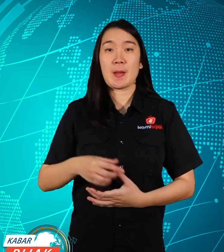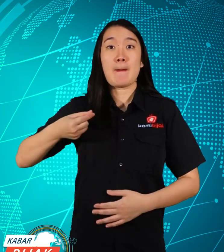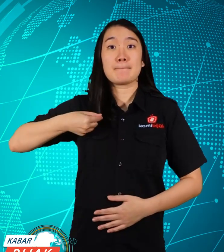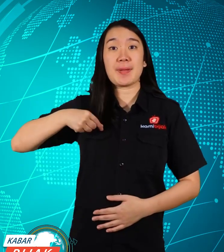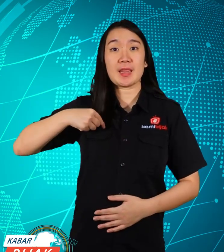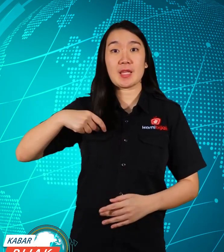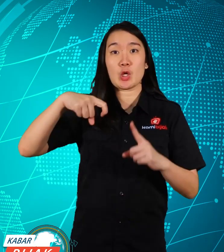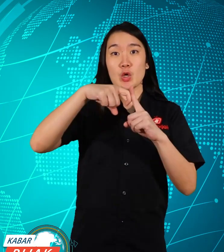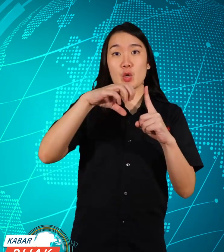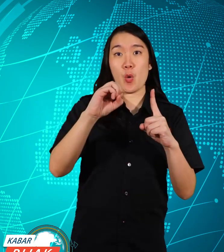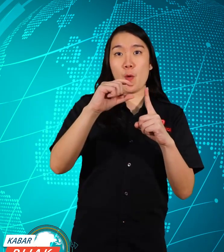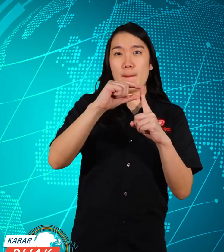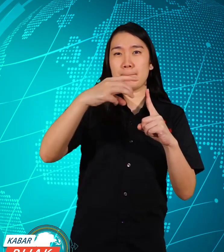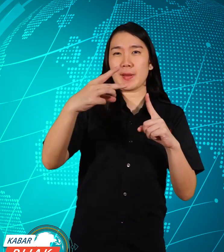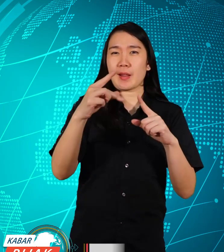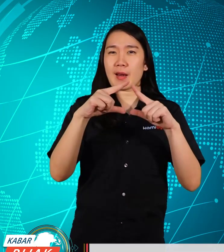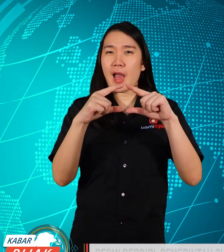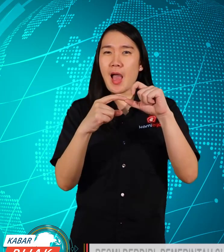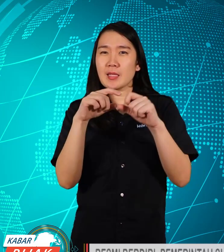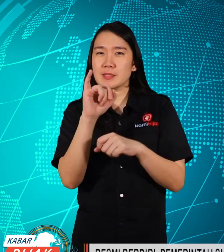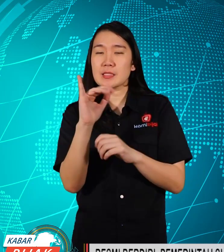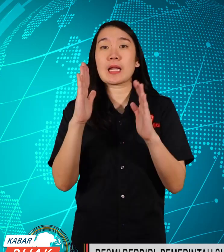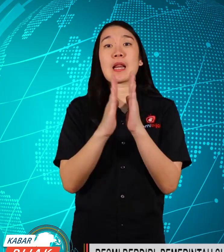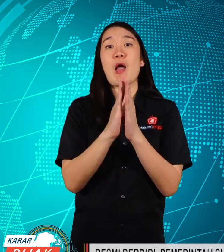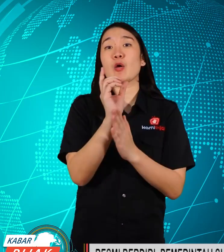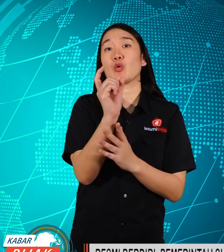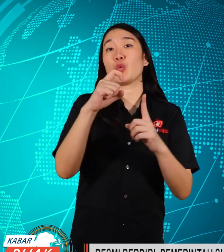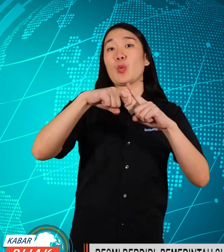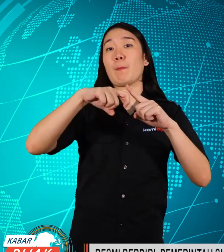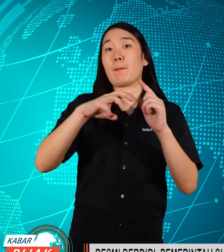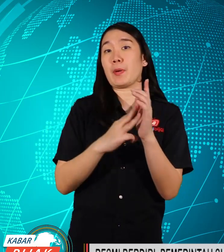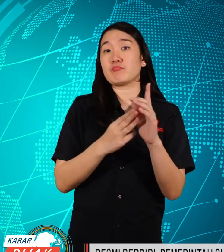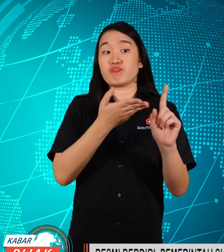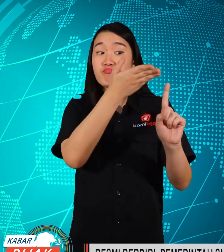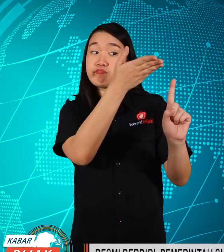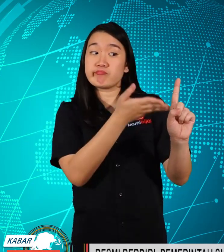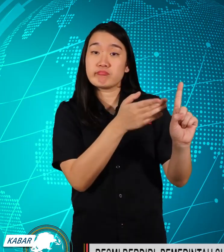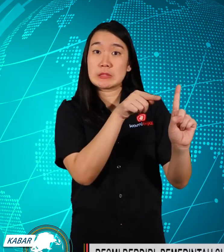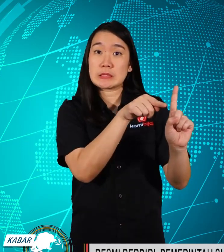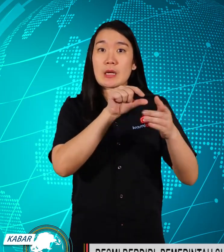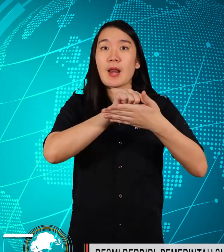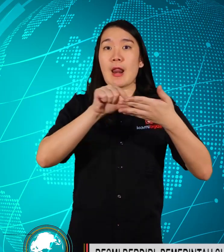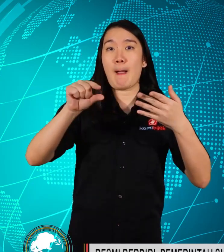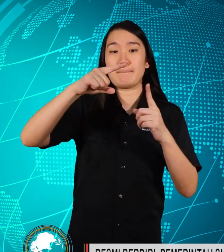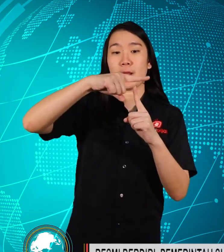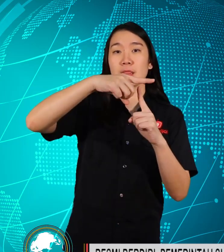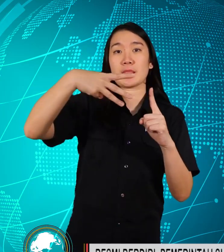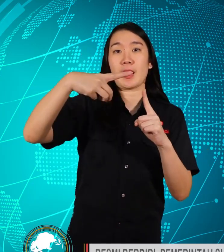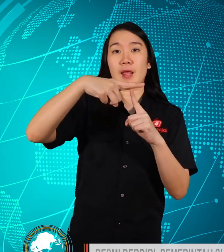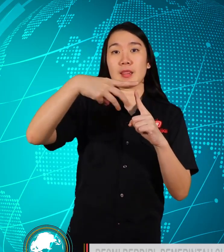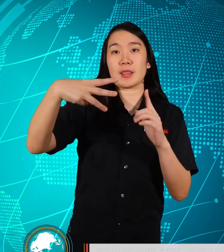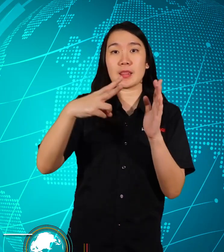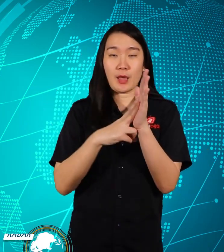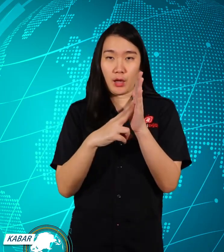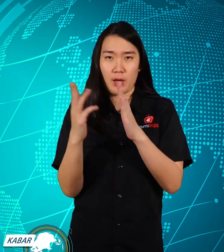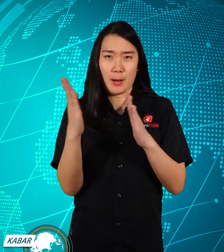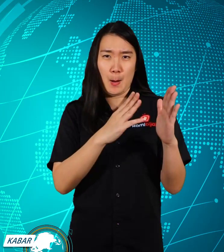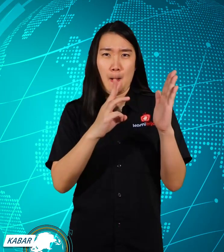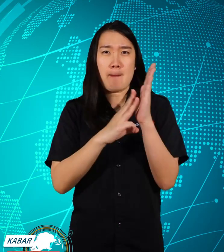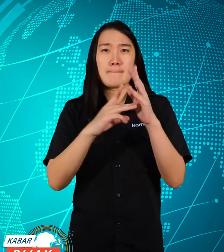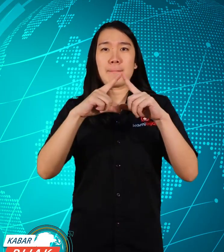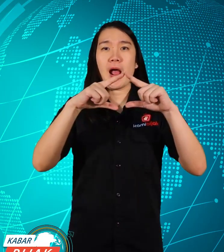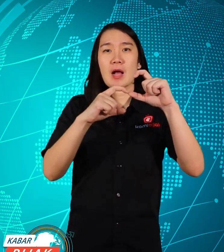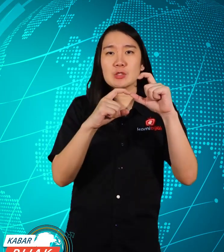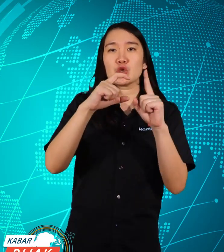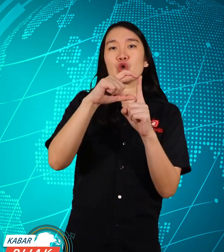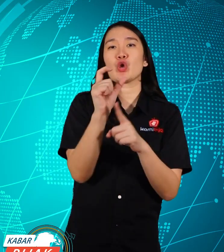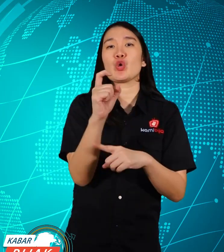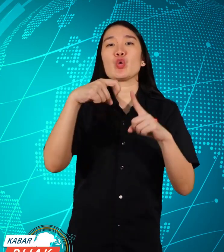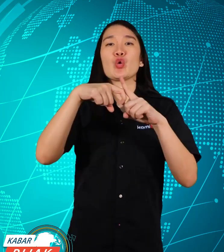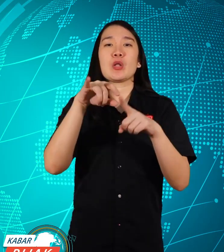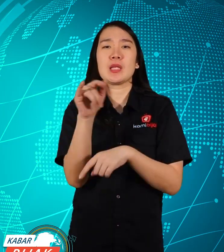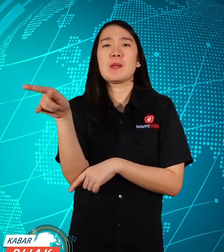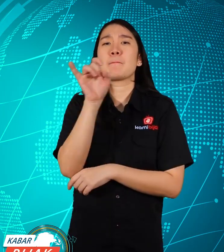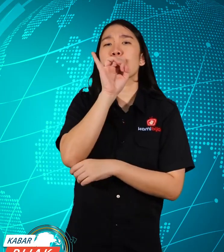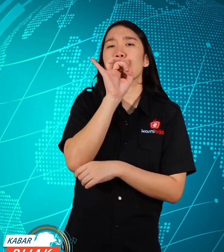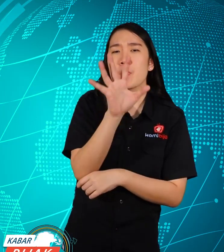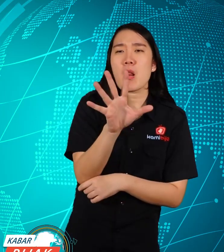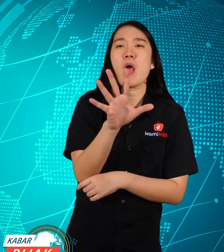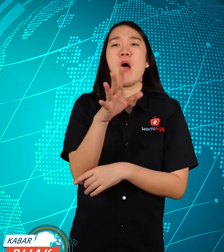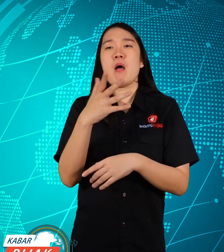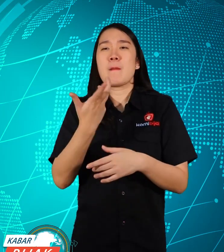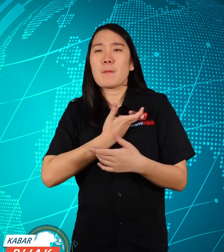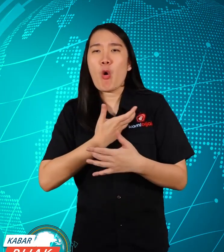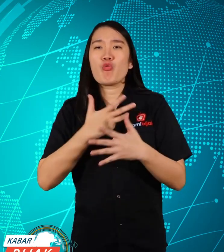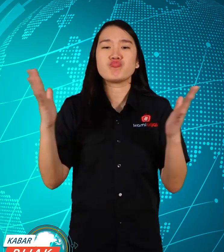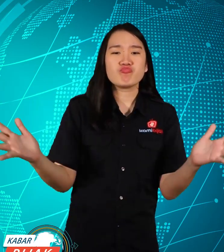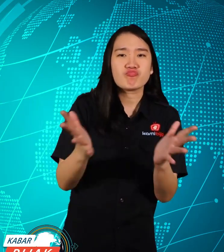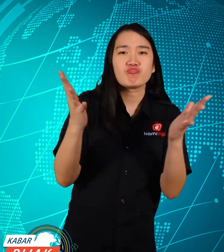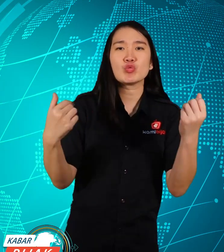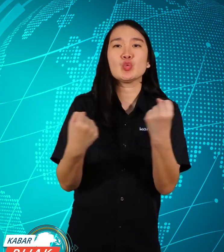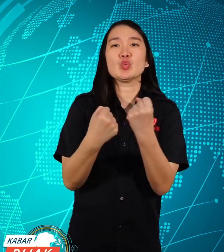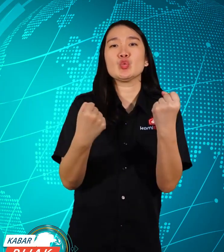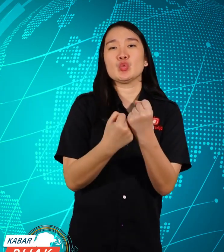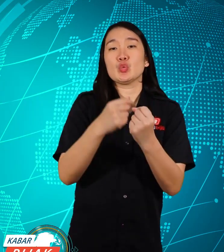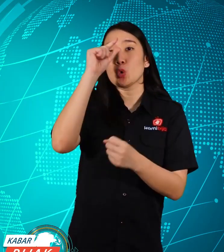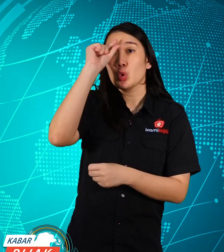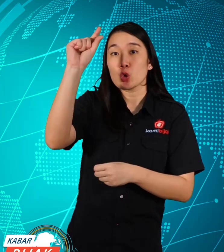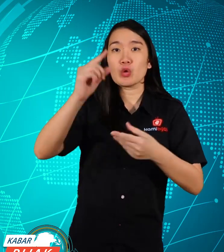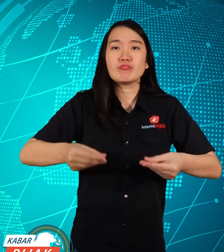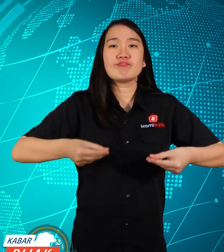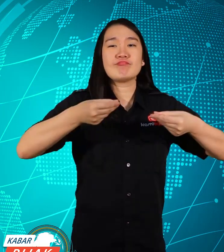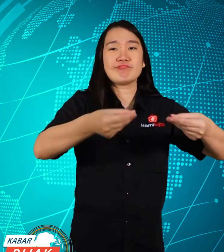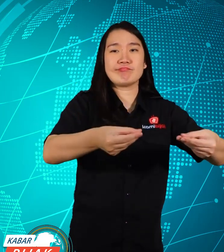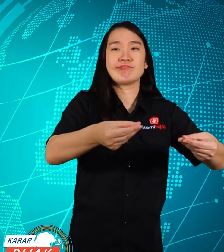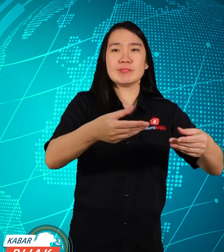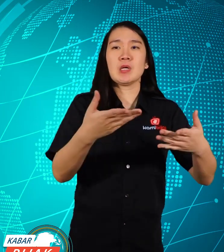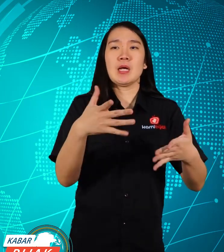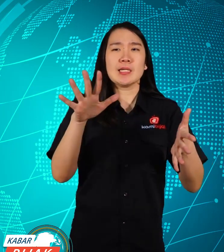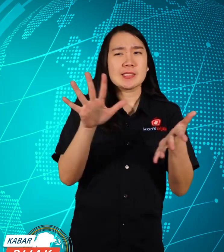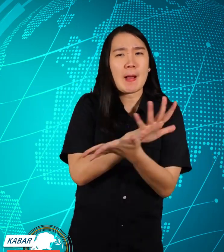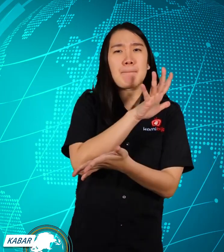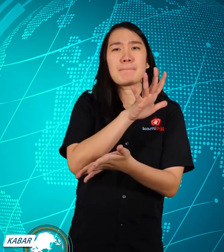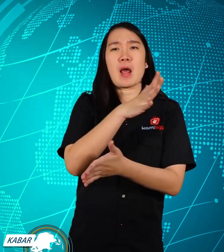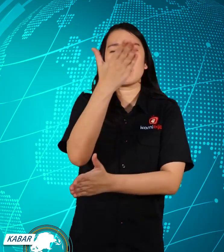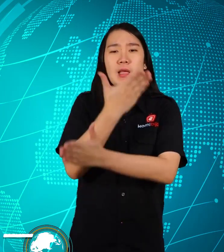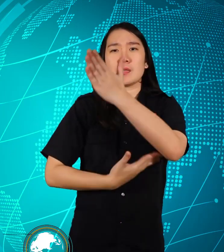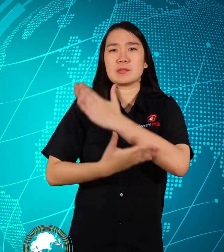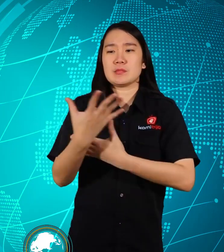Minister of Cooperatives and SMEs Teten Masduki supports to provide opportunities for people with disabilities